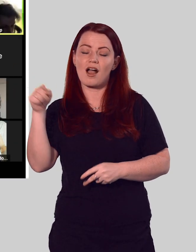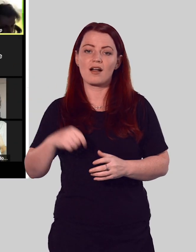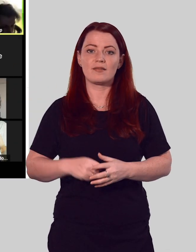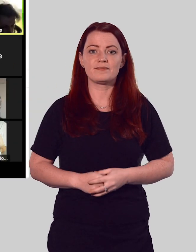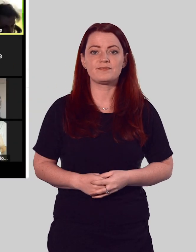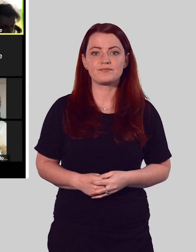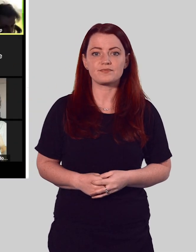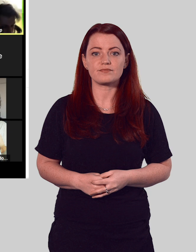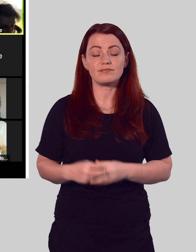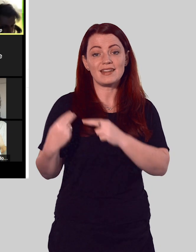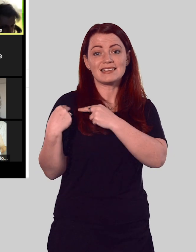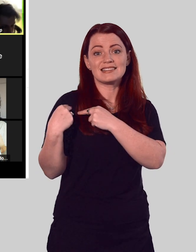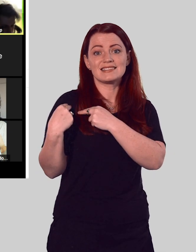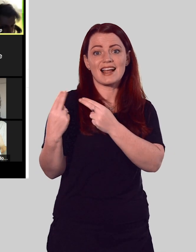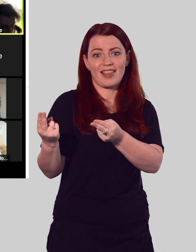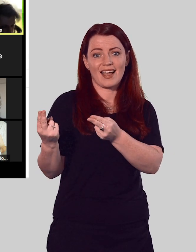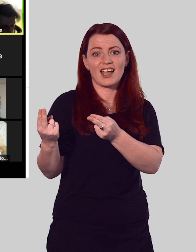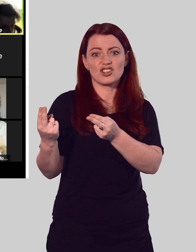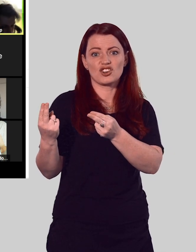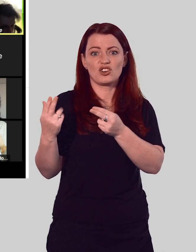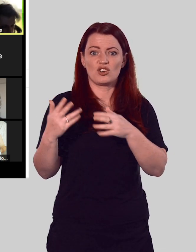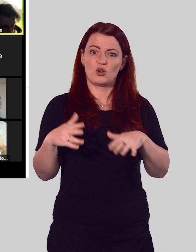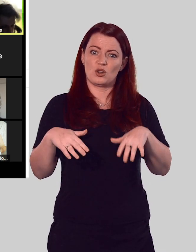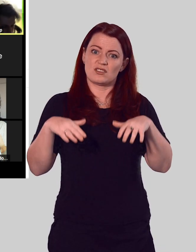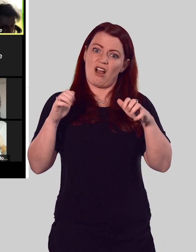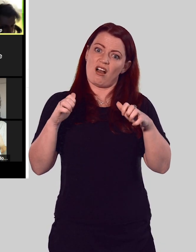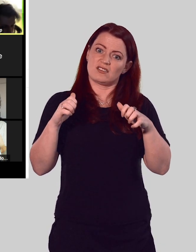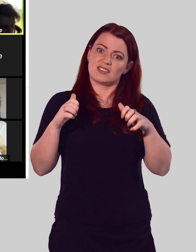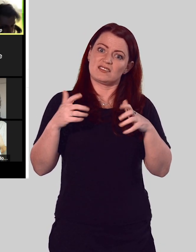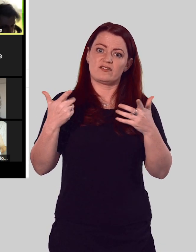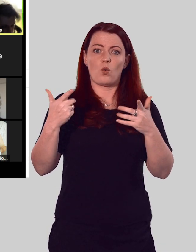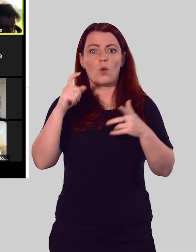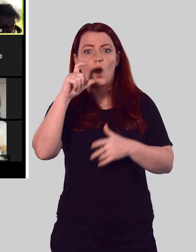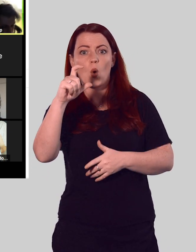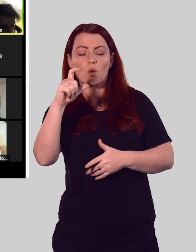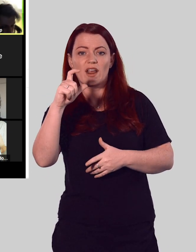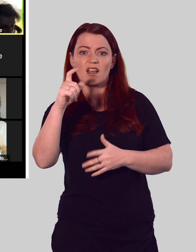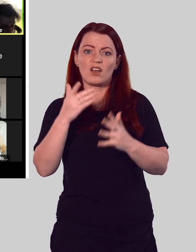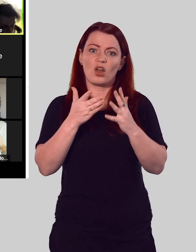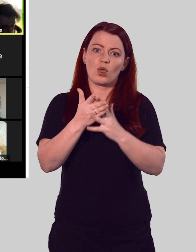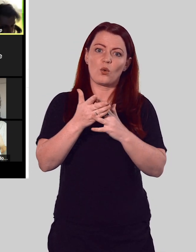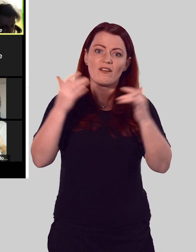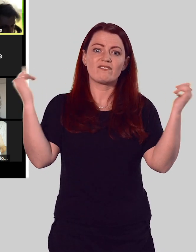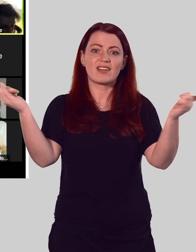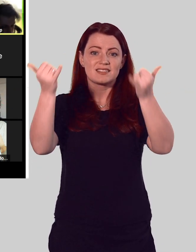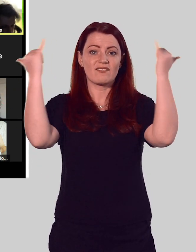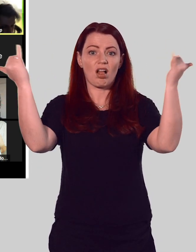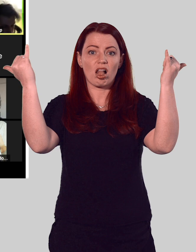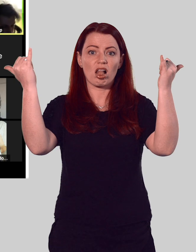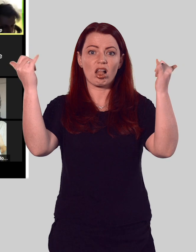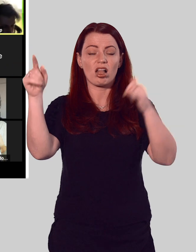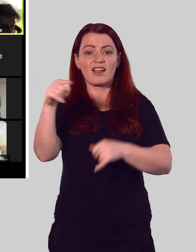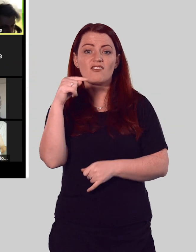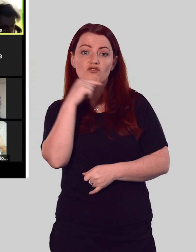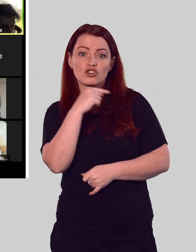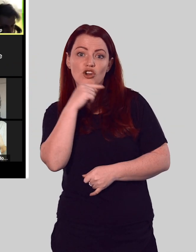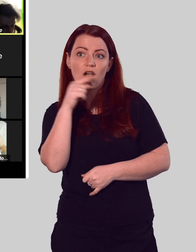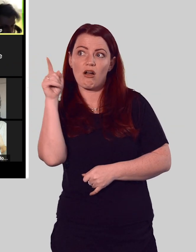The Delegation was commissioned for Coney from the Access Point Festival, a theatre festival in Russia. The festival had pivoted online during the